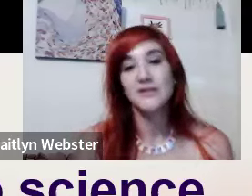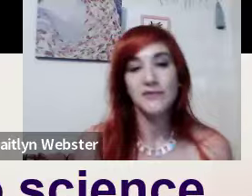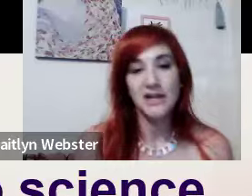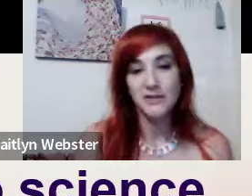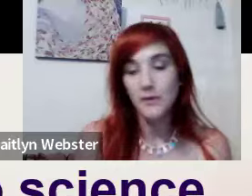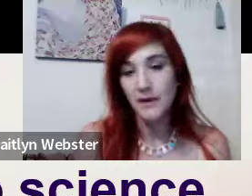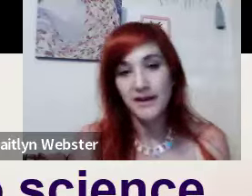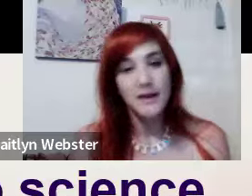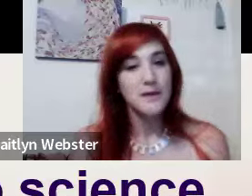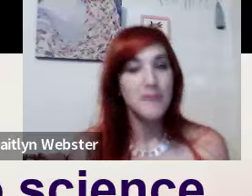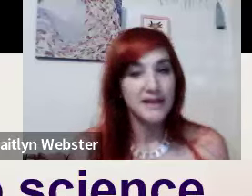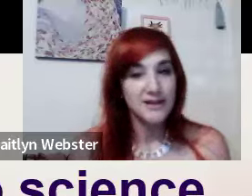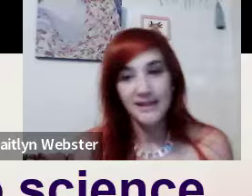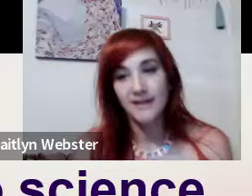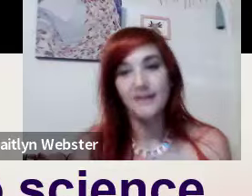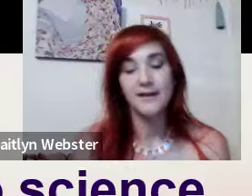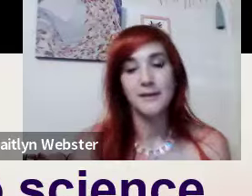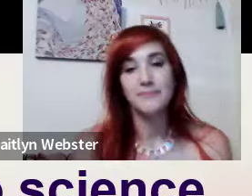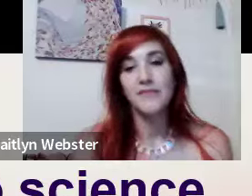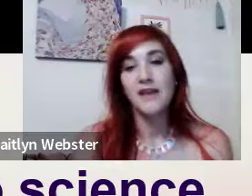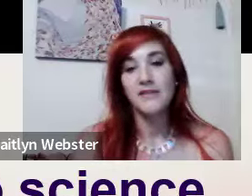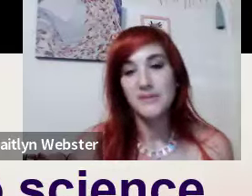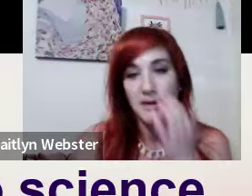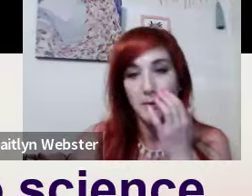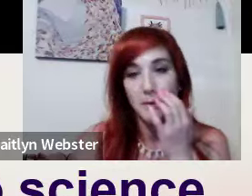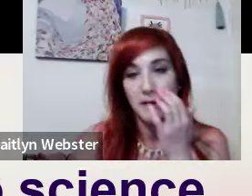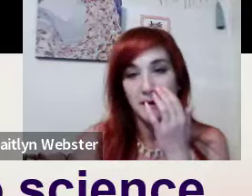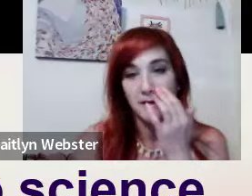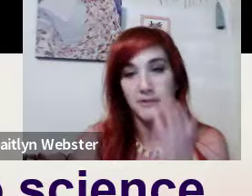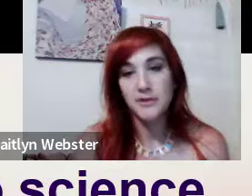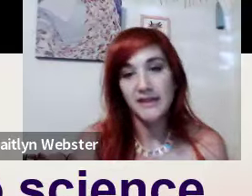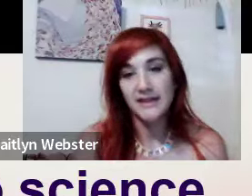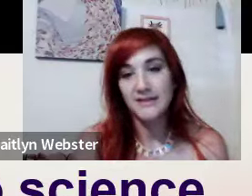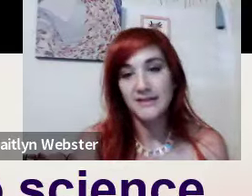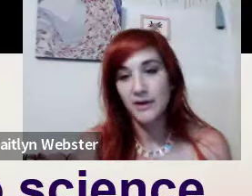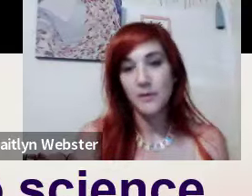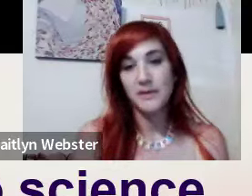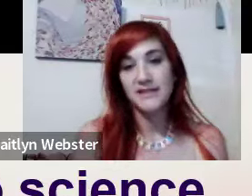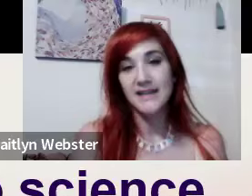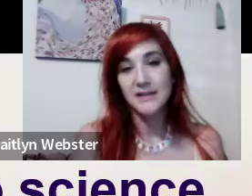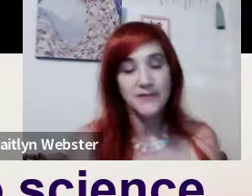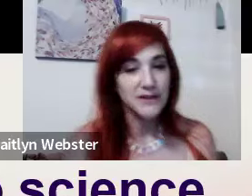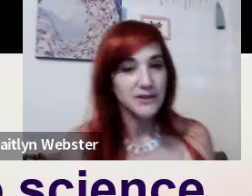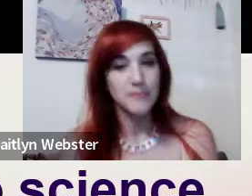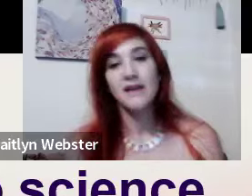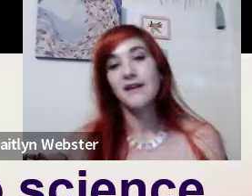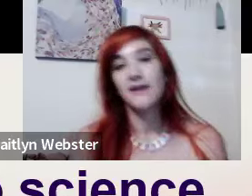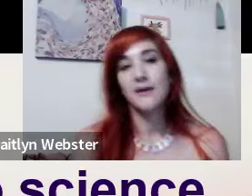So flash forward many years later, this is me winning an AAAS women in science fellowship